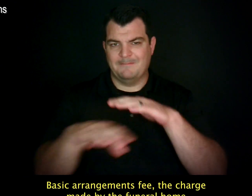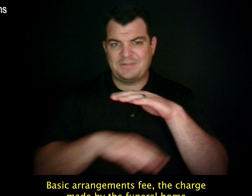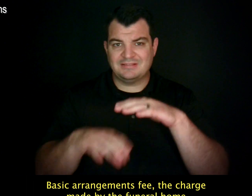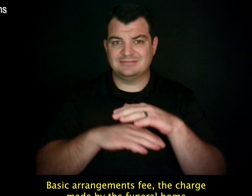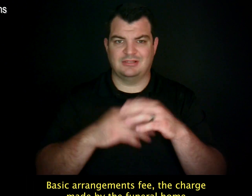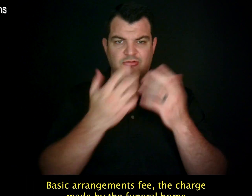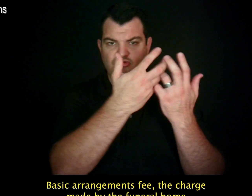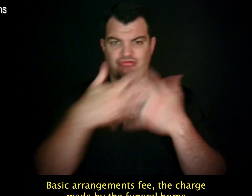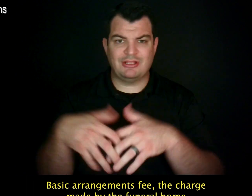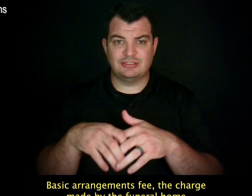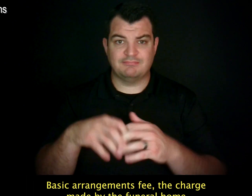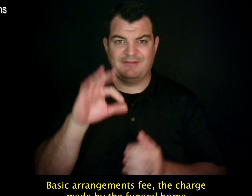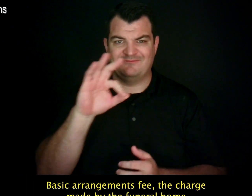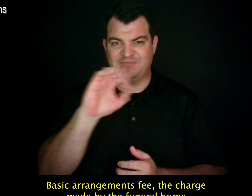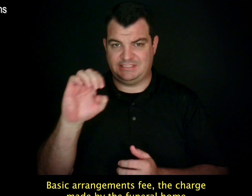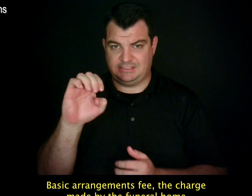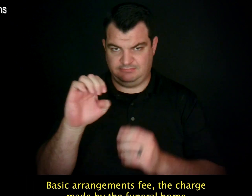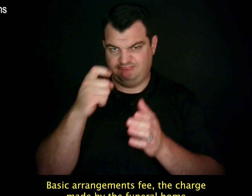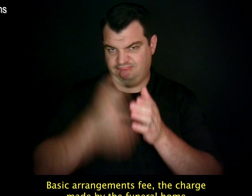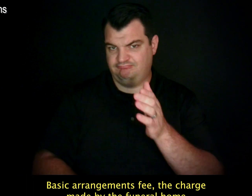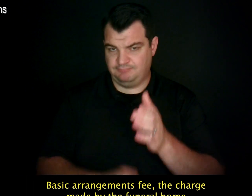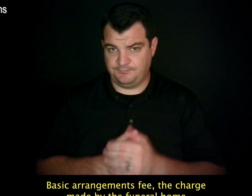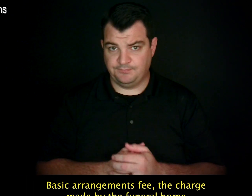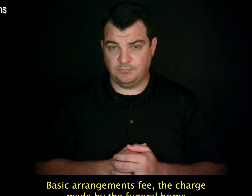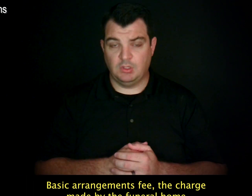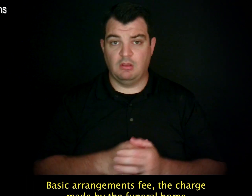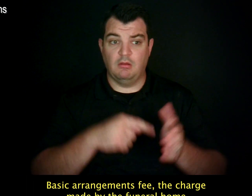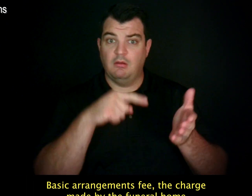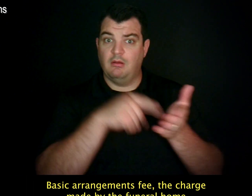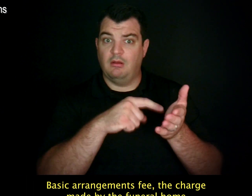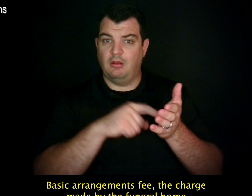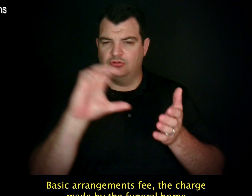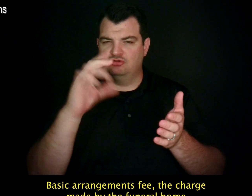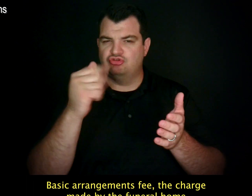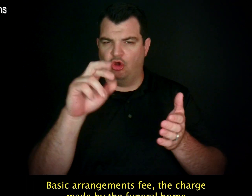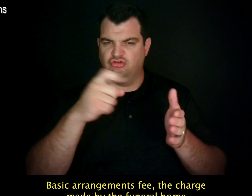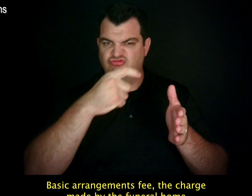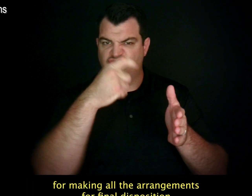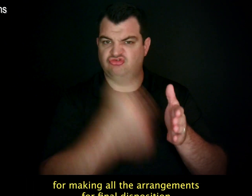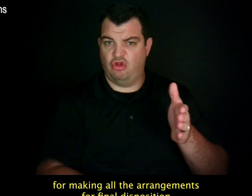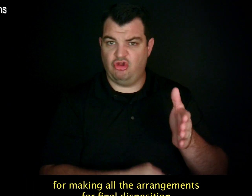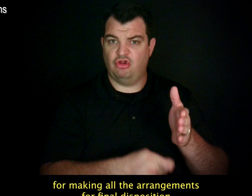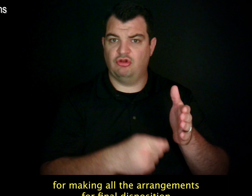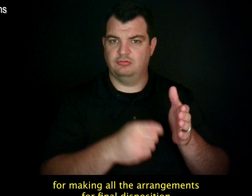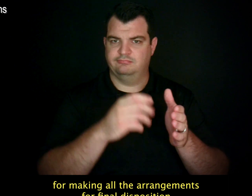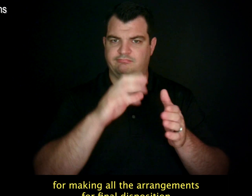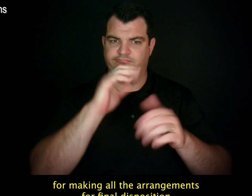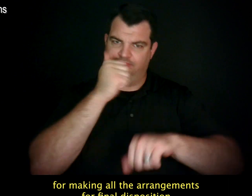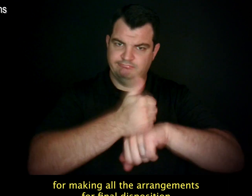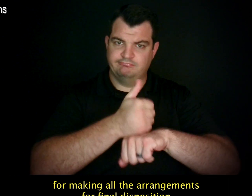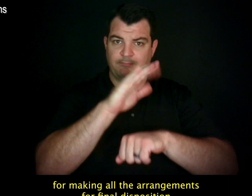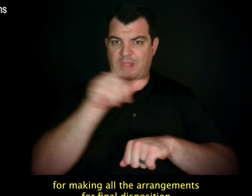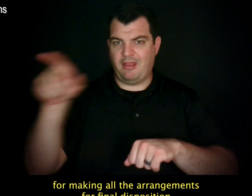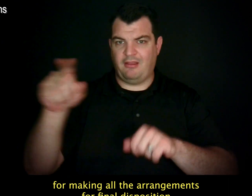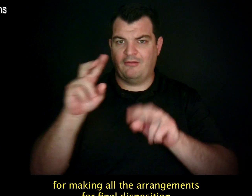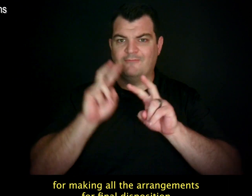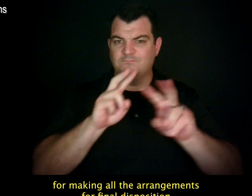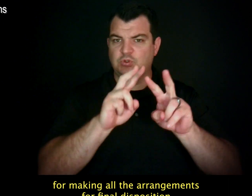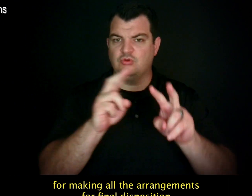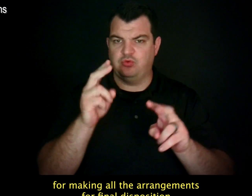Basic arrangements fee, the charge made by the funeral home for making all the arrangements for final disposition